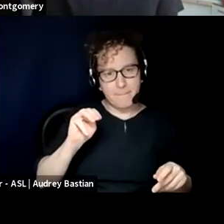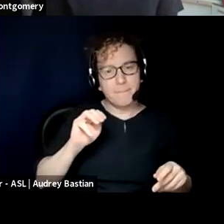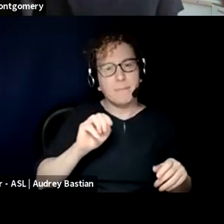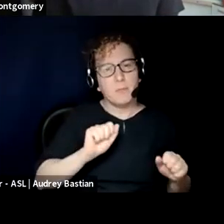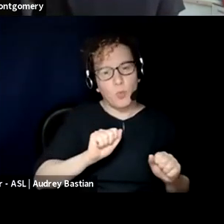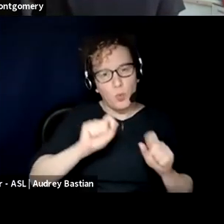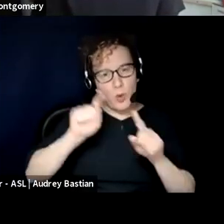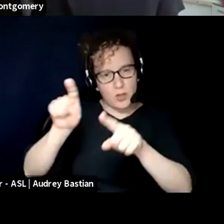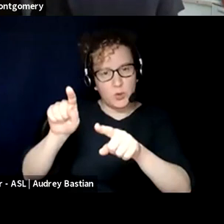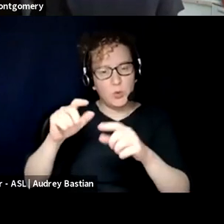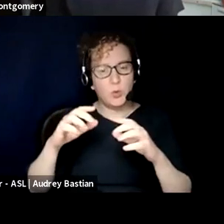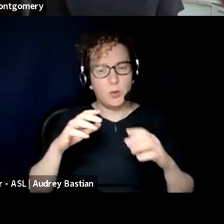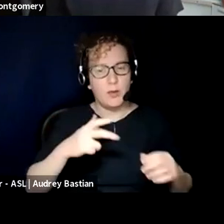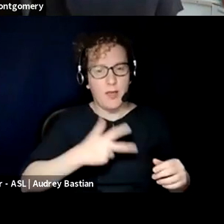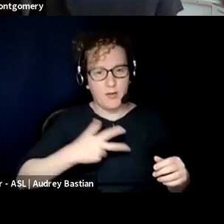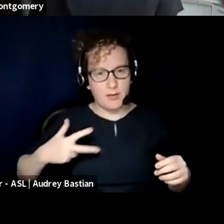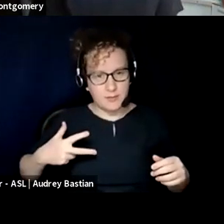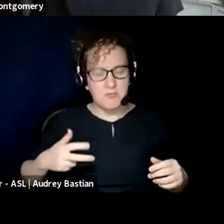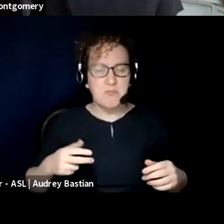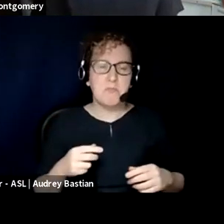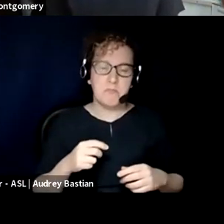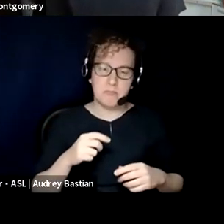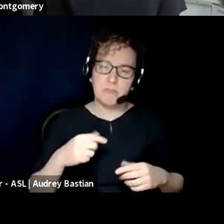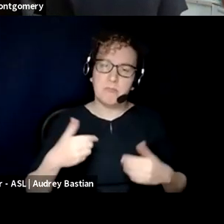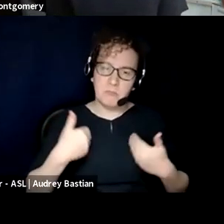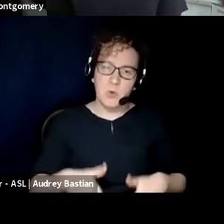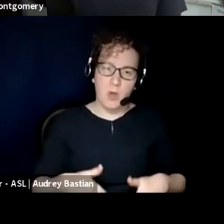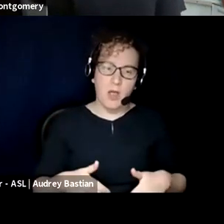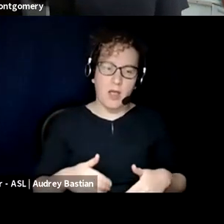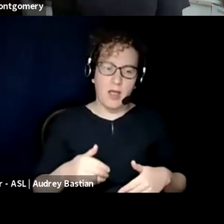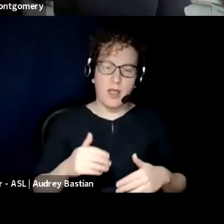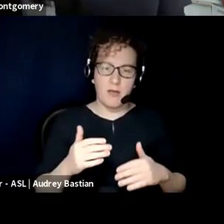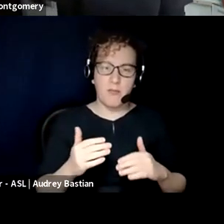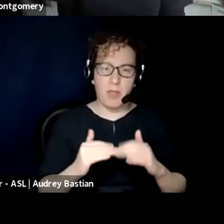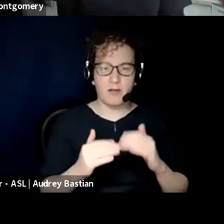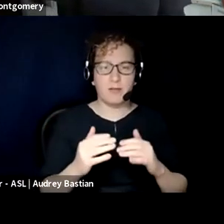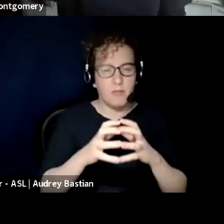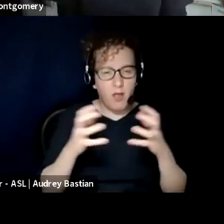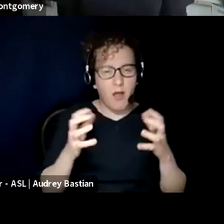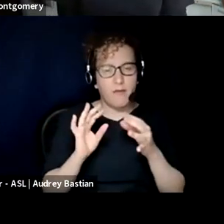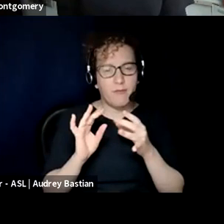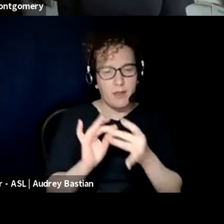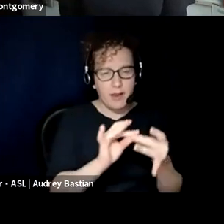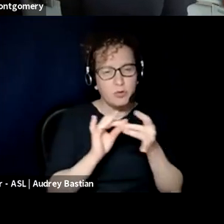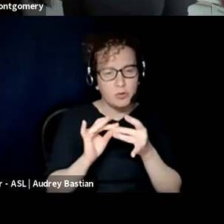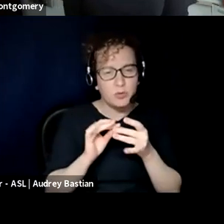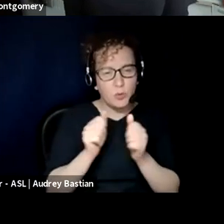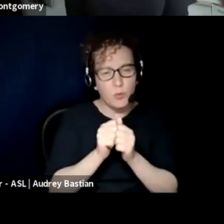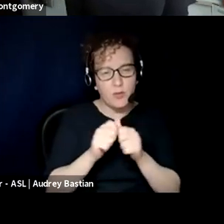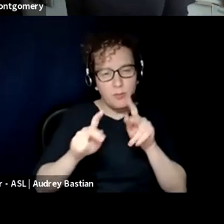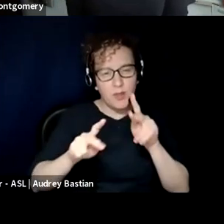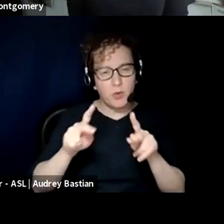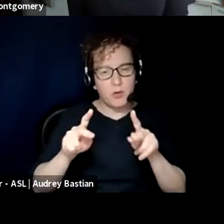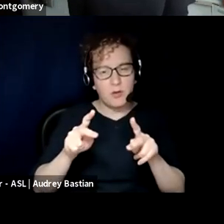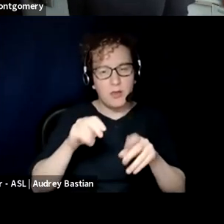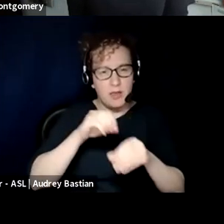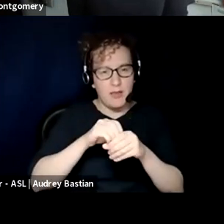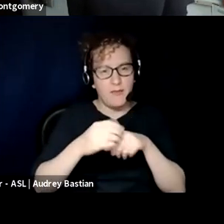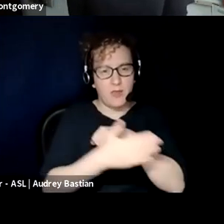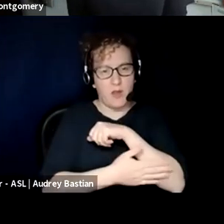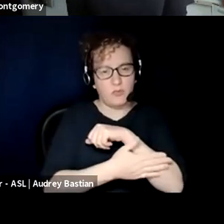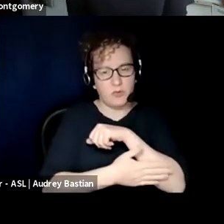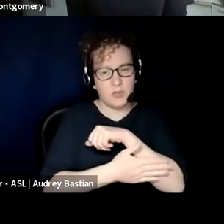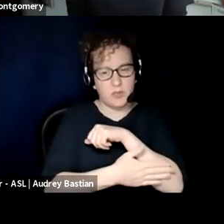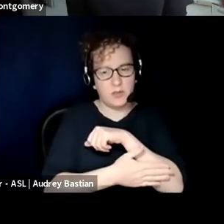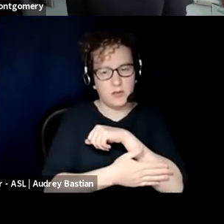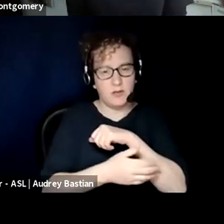And so yes, I built a lot of connection with people in the country and I got a lot of context